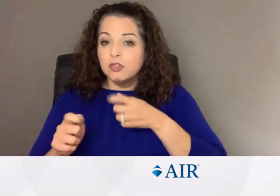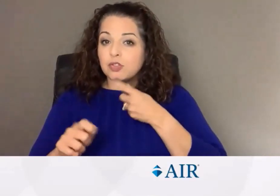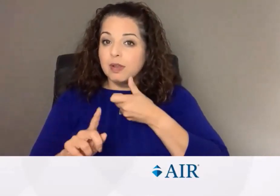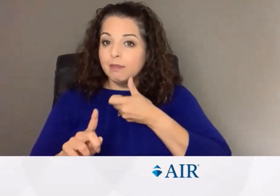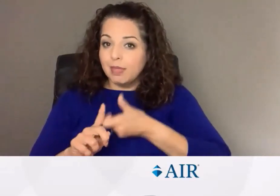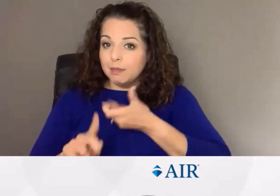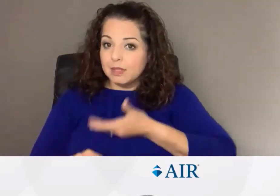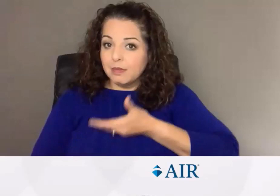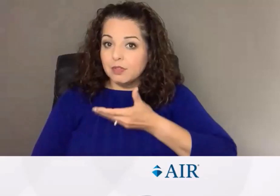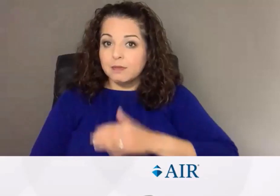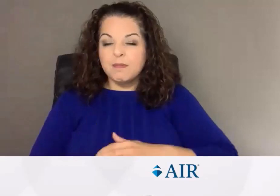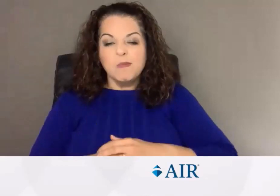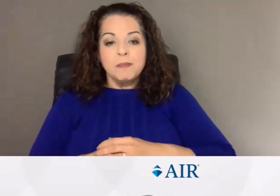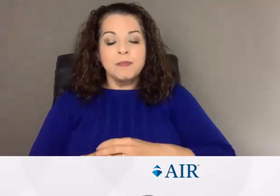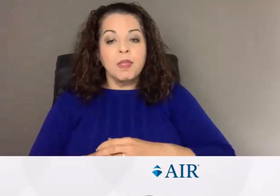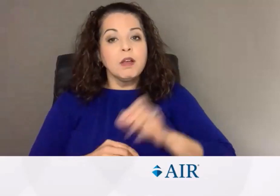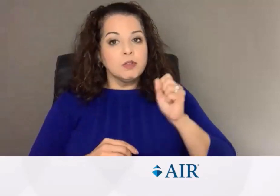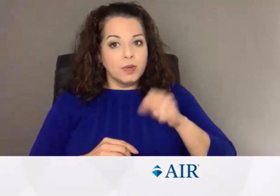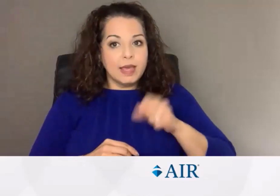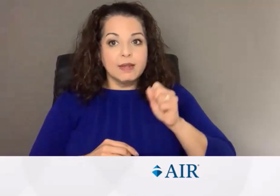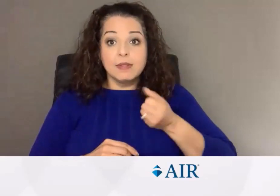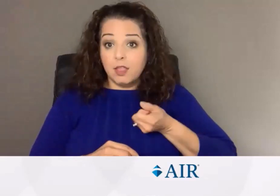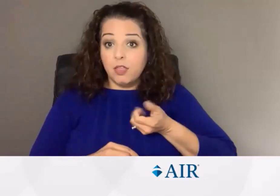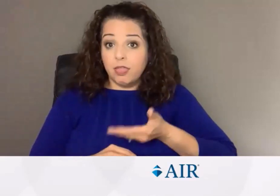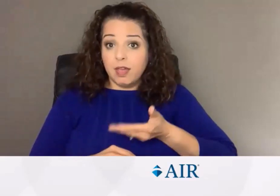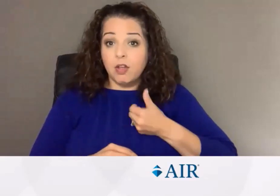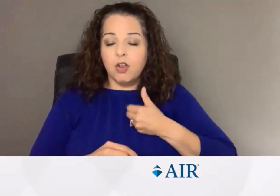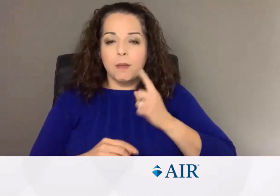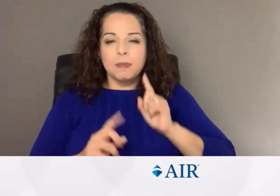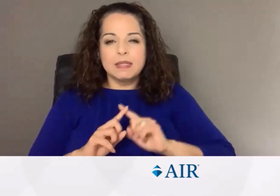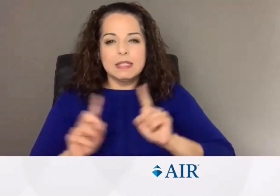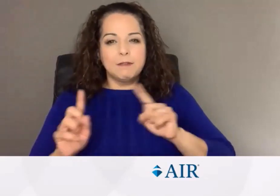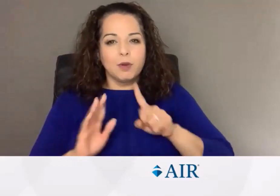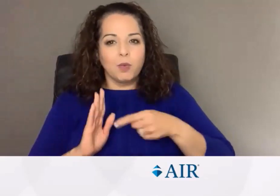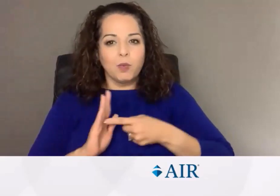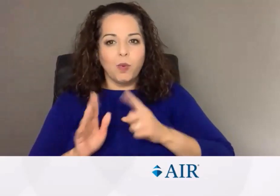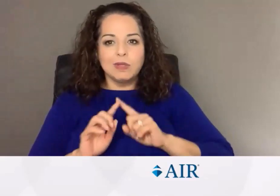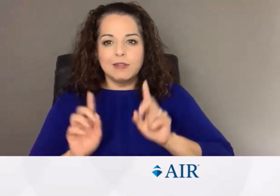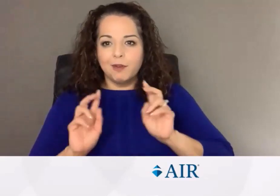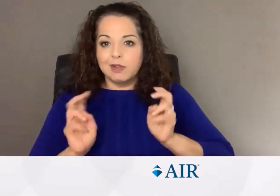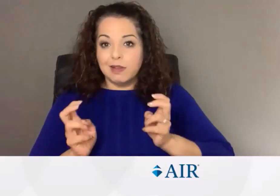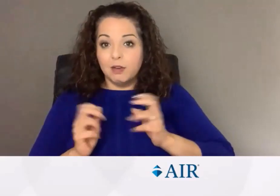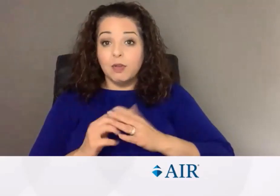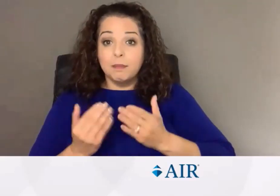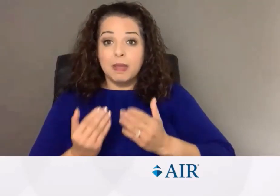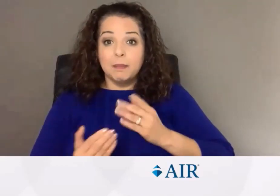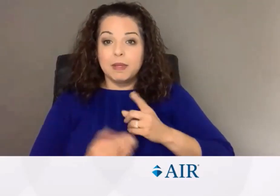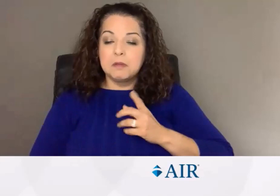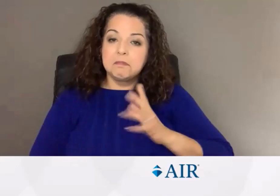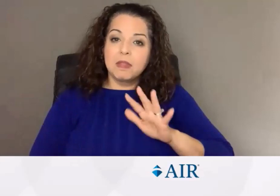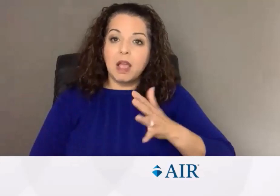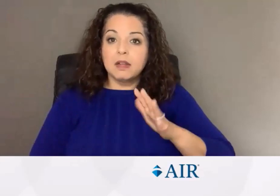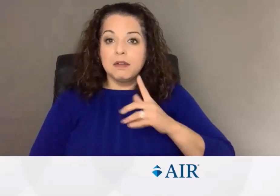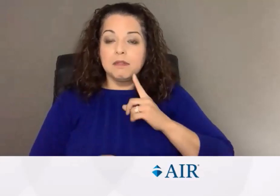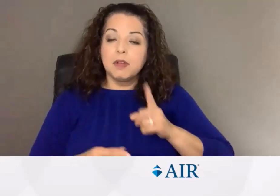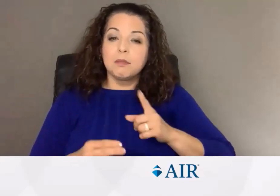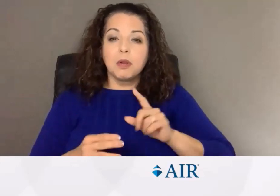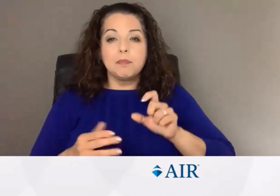So yes, they are there in a different title and maybe kind of alternative skills